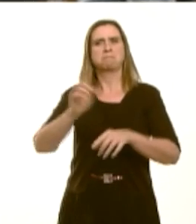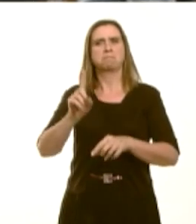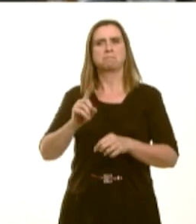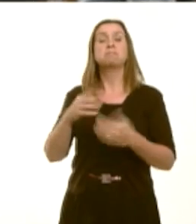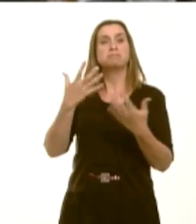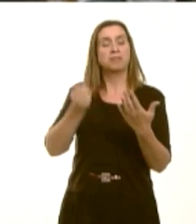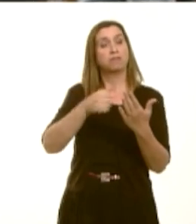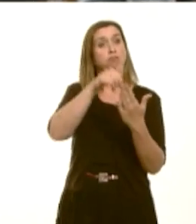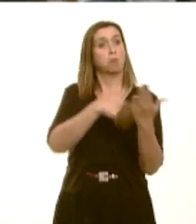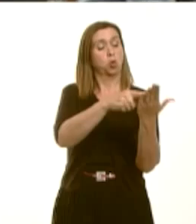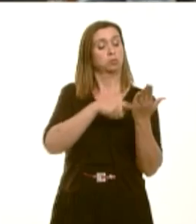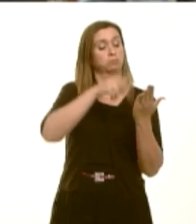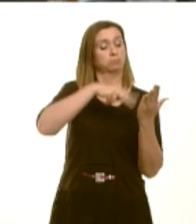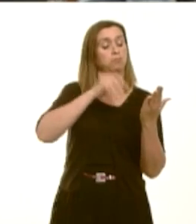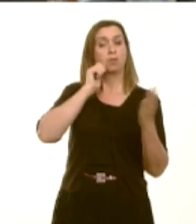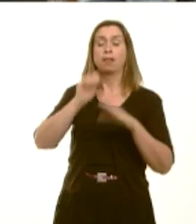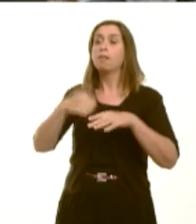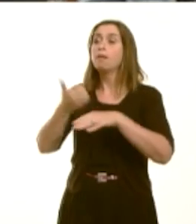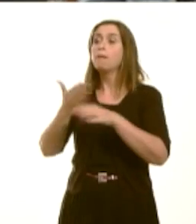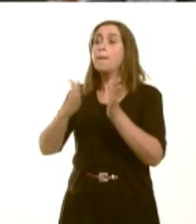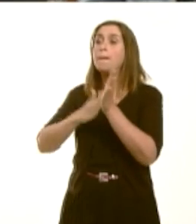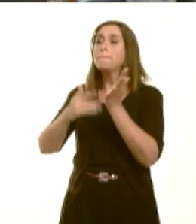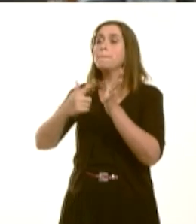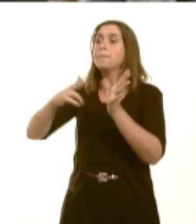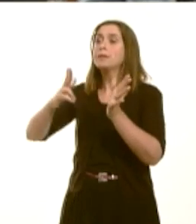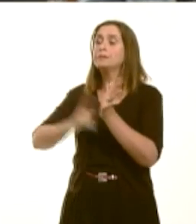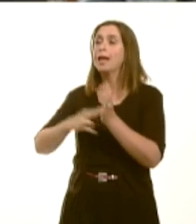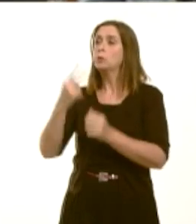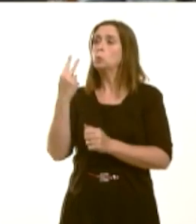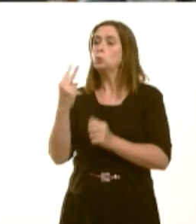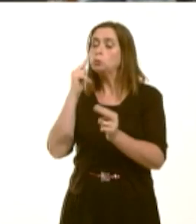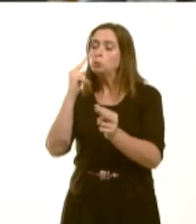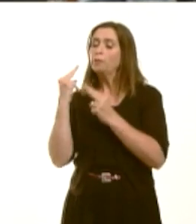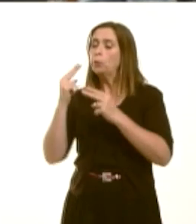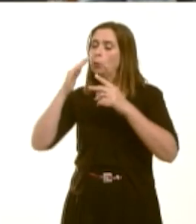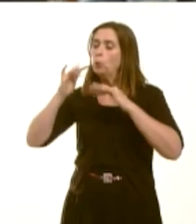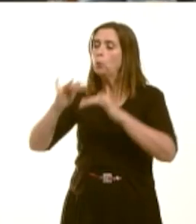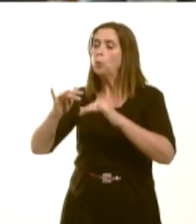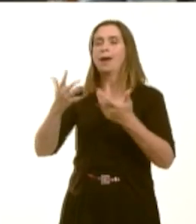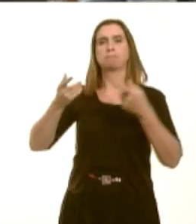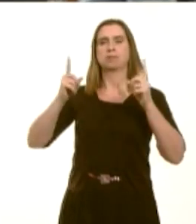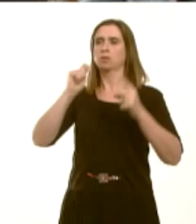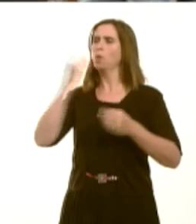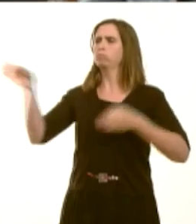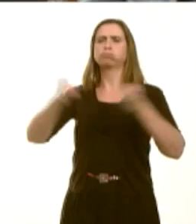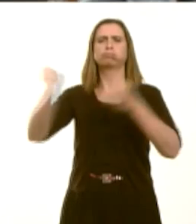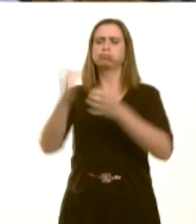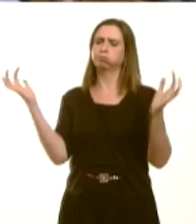will undertake a focused review of ëMinerals Technical Advice Note 2: Coalí. I know the Minister will host a summit of key stakeholders in July.